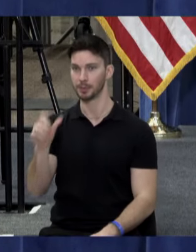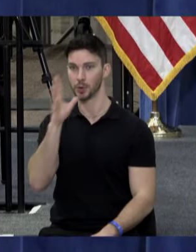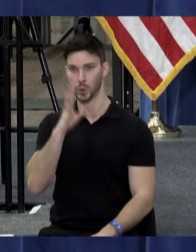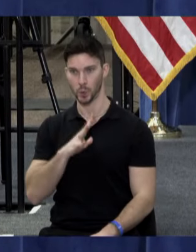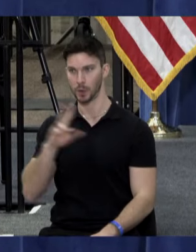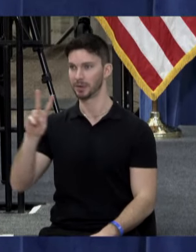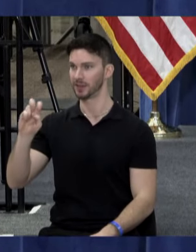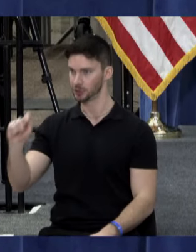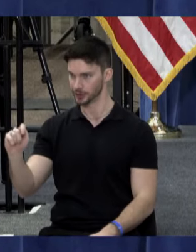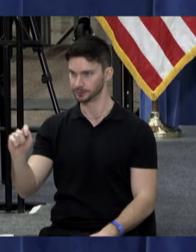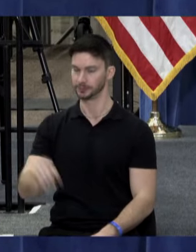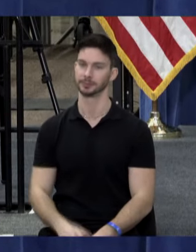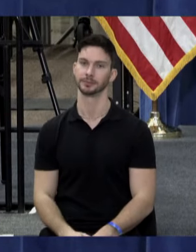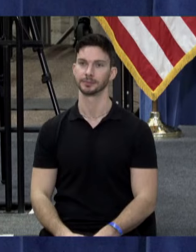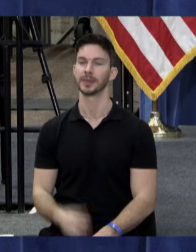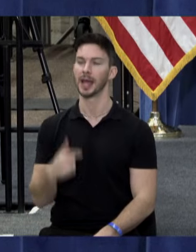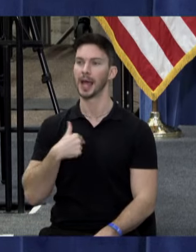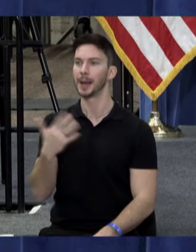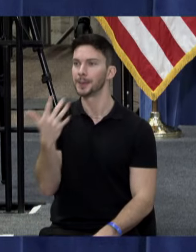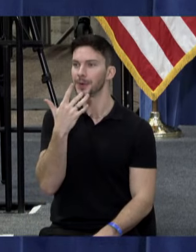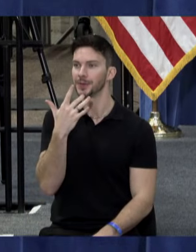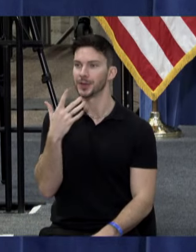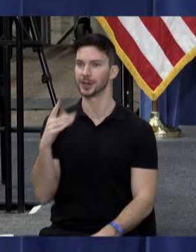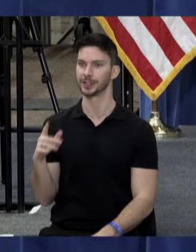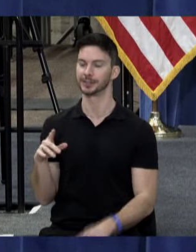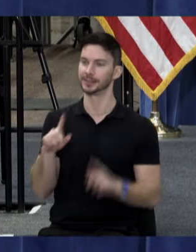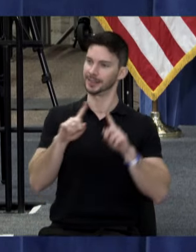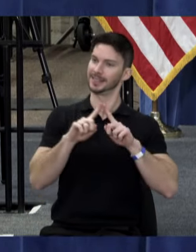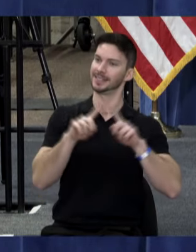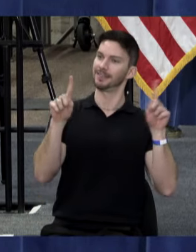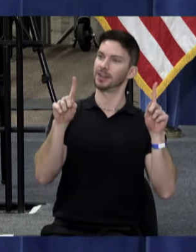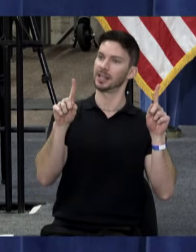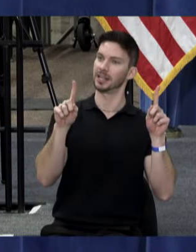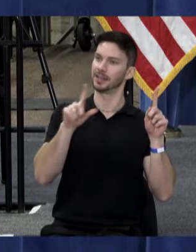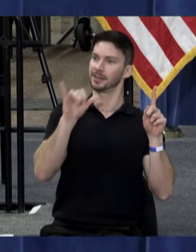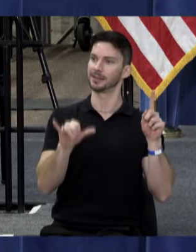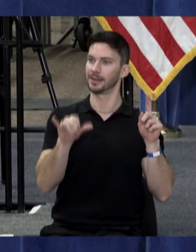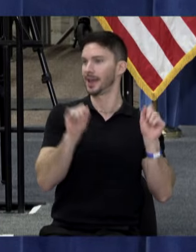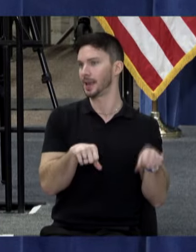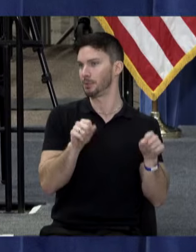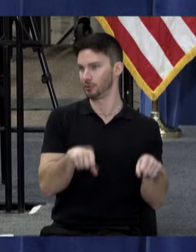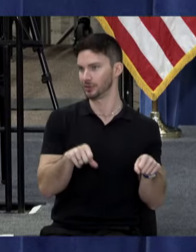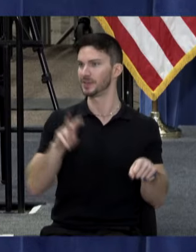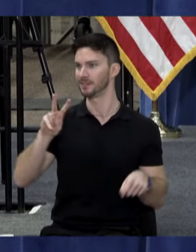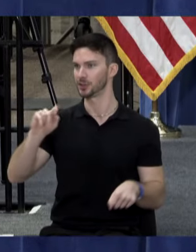as I just prefer to call myself a differently abled veteran. I don't have a disability,